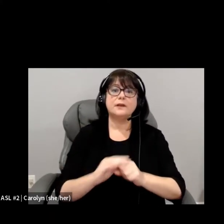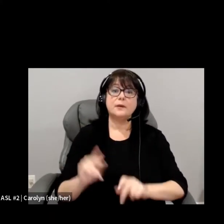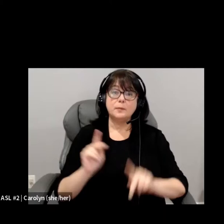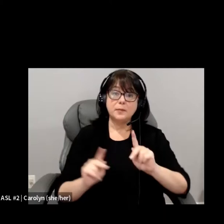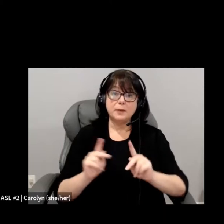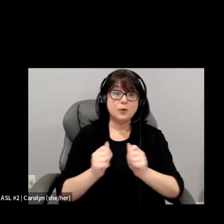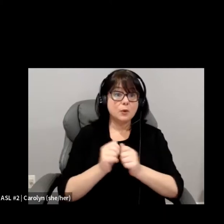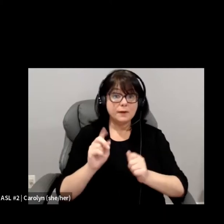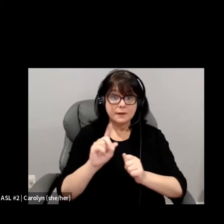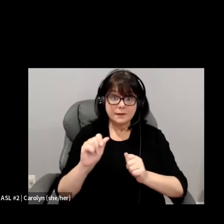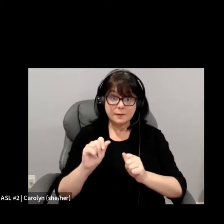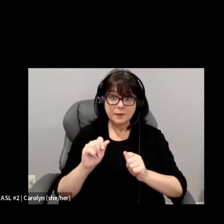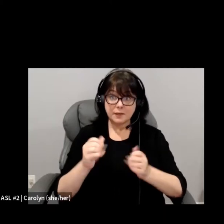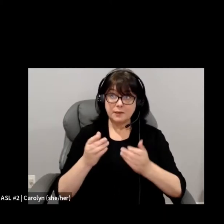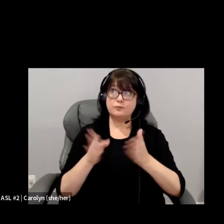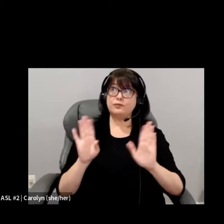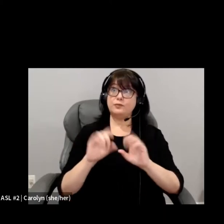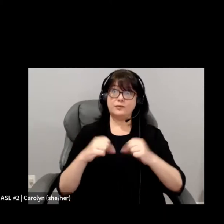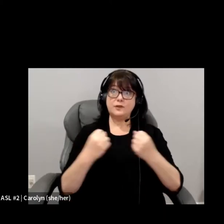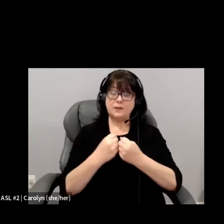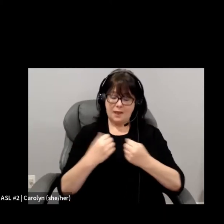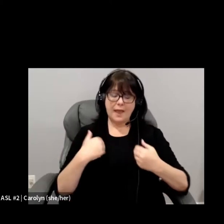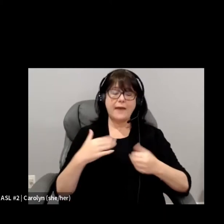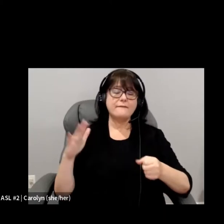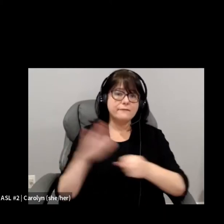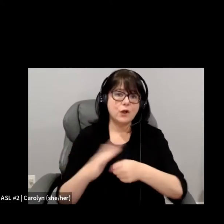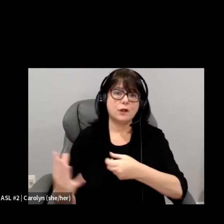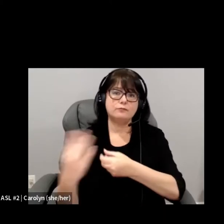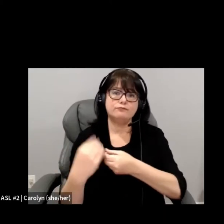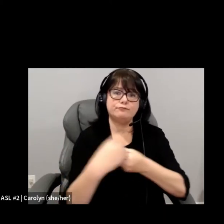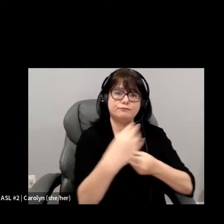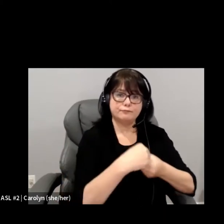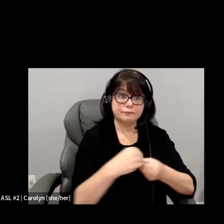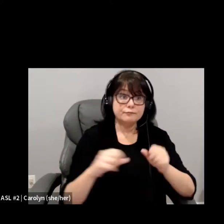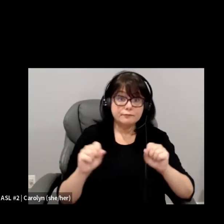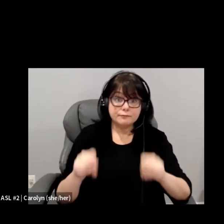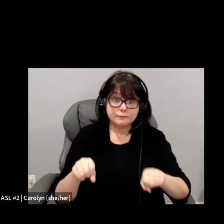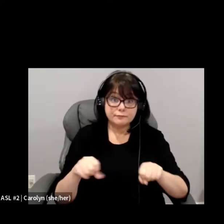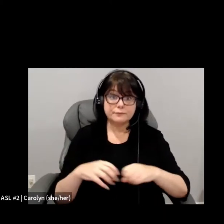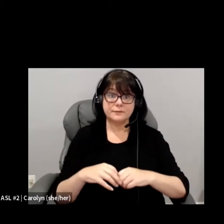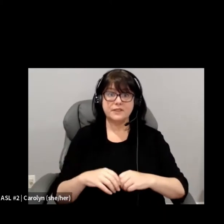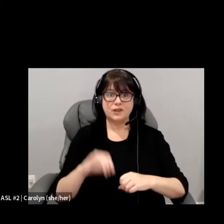THE CHARTER AND THE ONTARIO HUMAN RIGHTS CODE WERE SEEN AS THE MOST POWERFUL LEGAL TOOLS